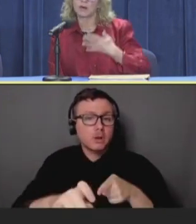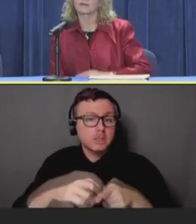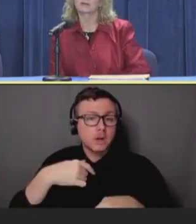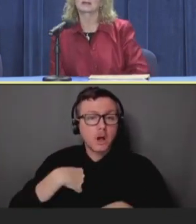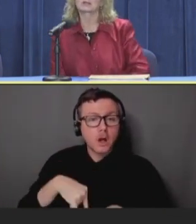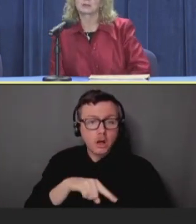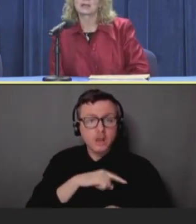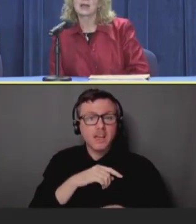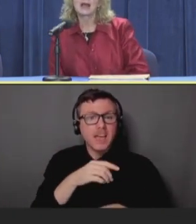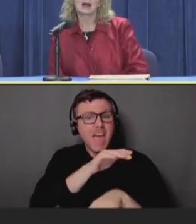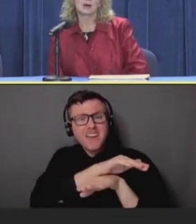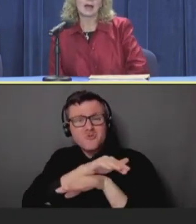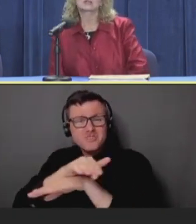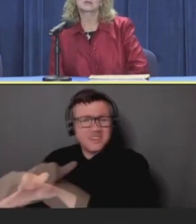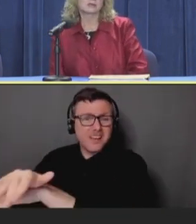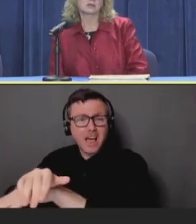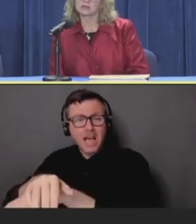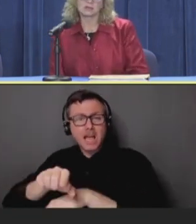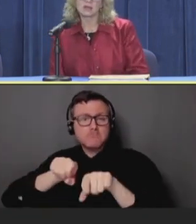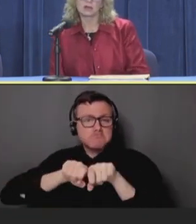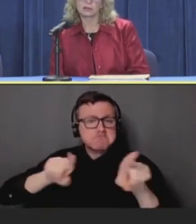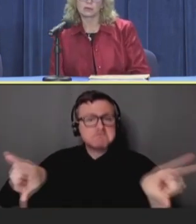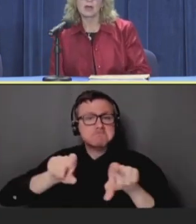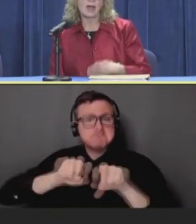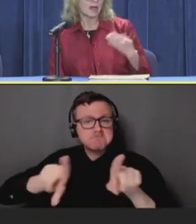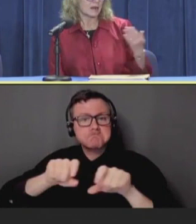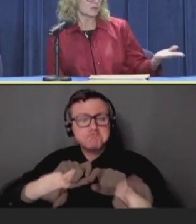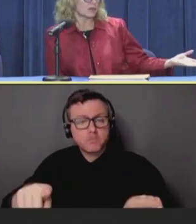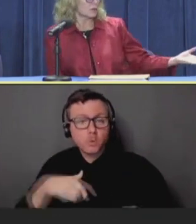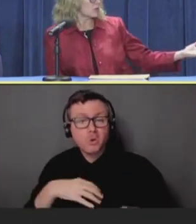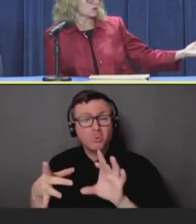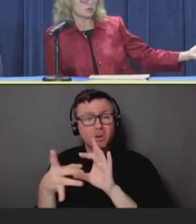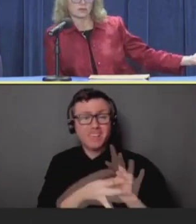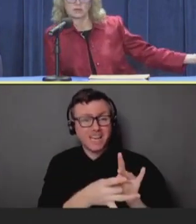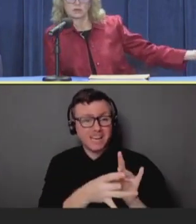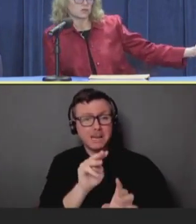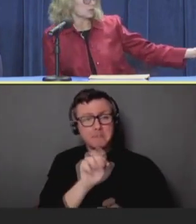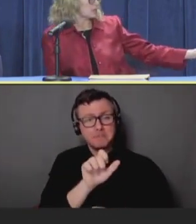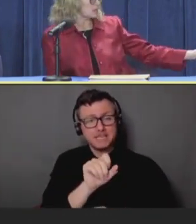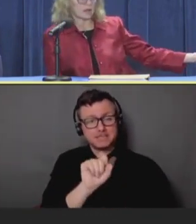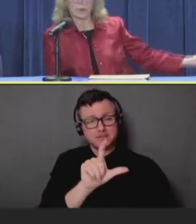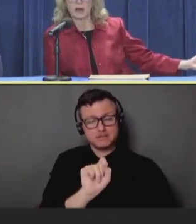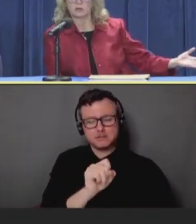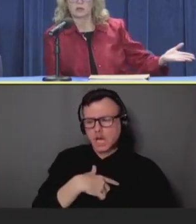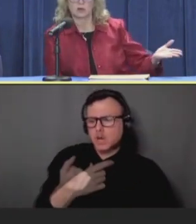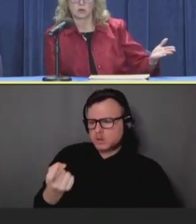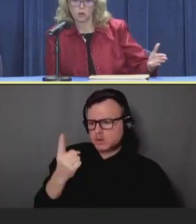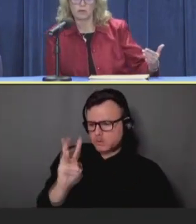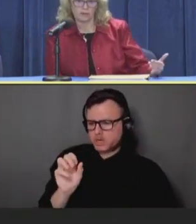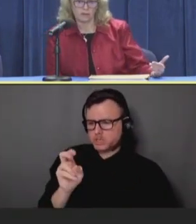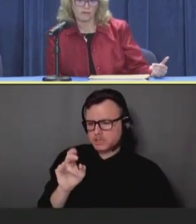of them not to speak back to measles. This is not new. And I understand what Dr. Oshinsky is saying about, you know, COVID and the effects.